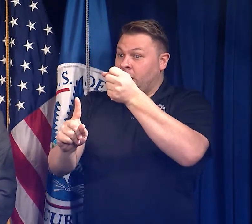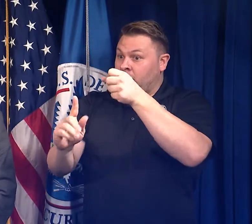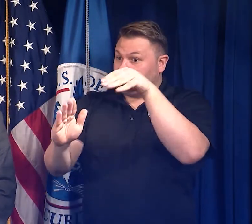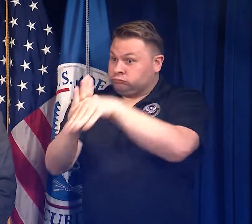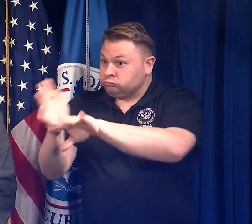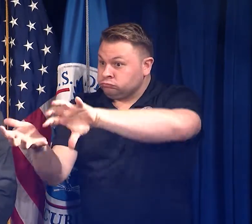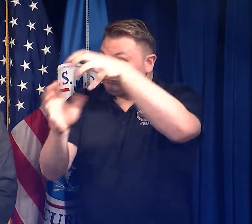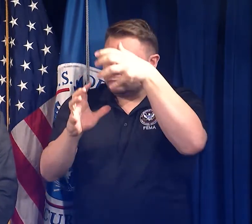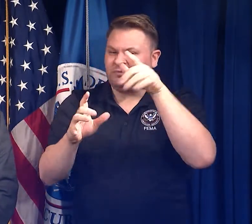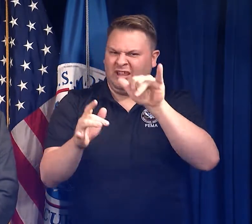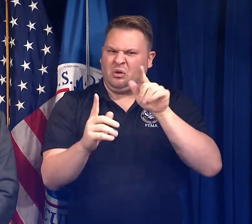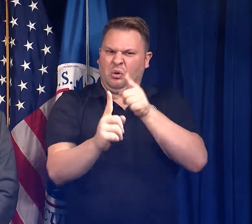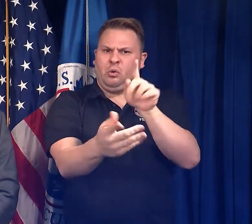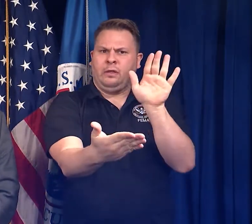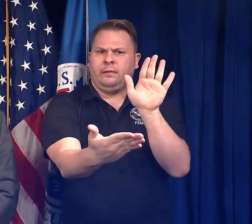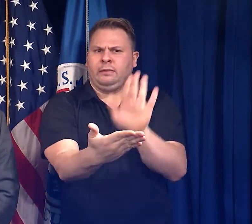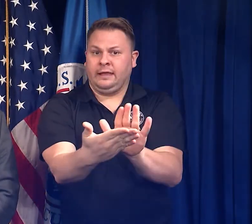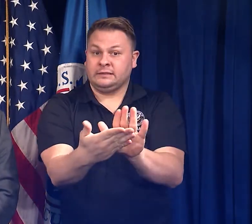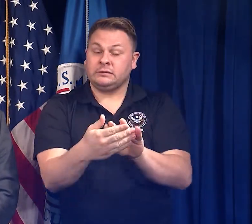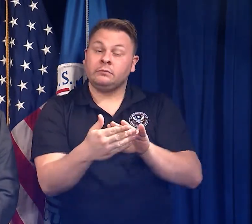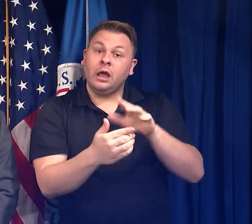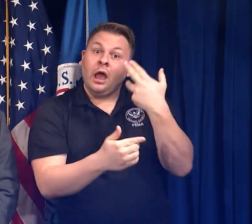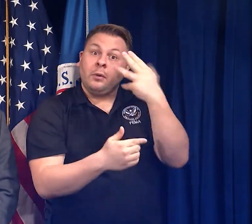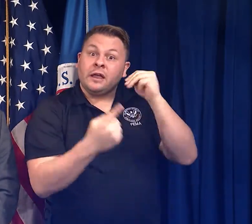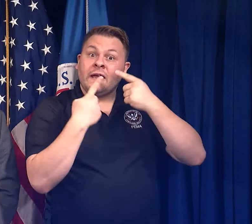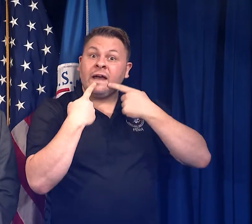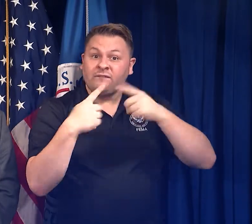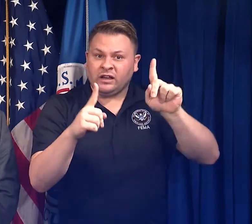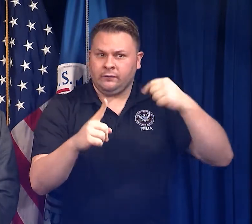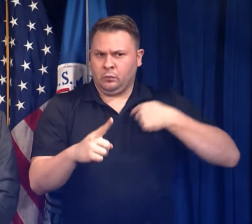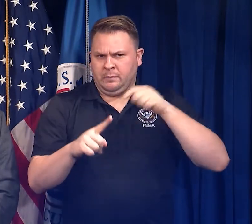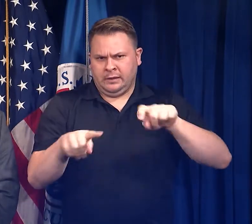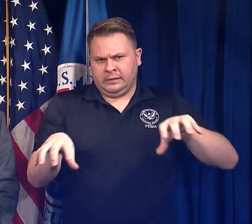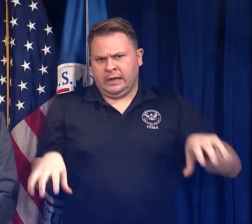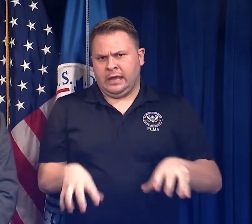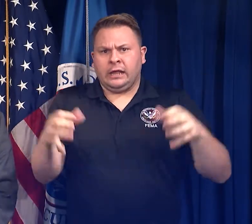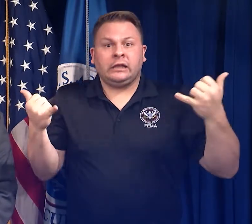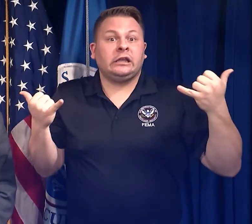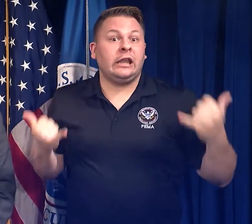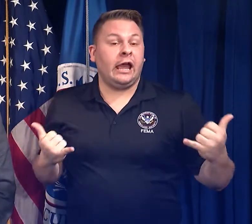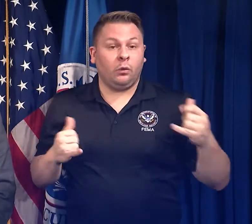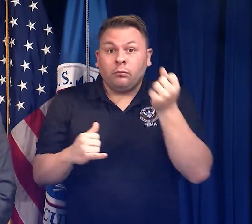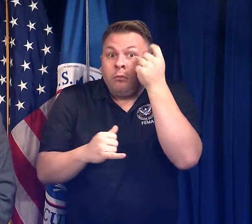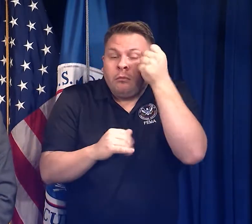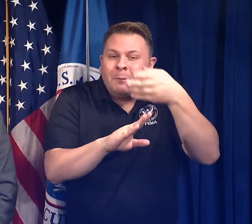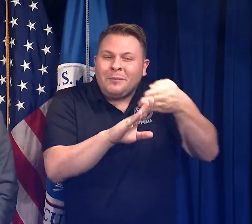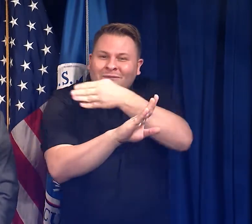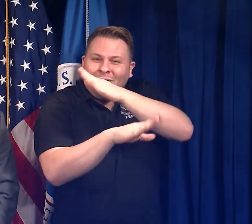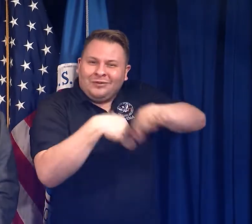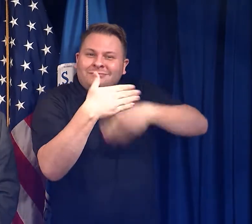For mitigation to be effective we need to take action now — before the next disaster —